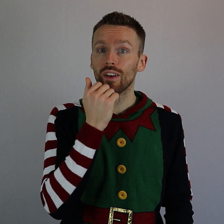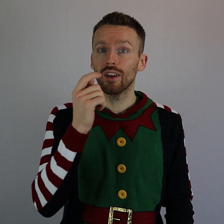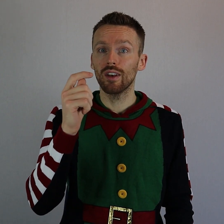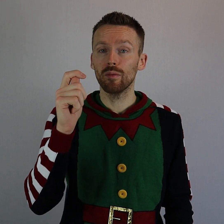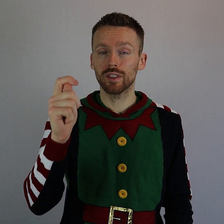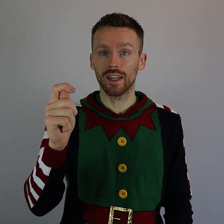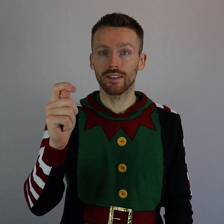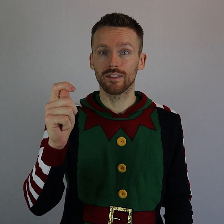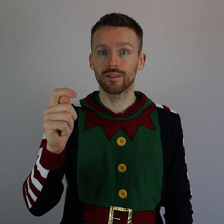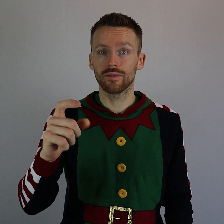number ten